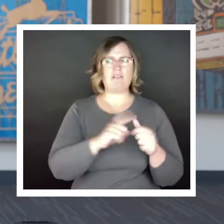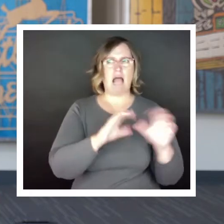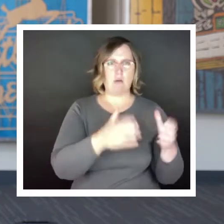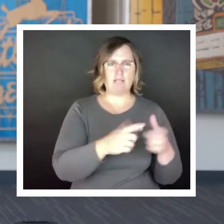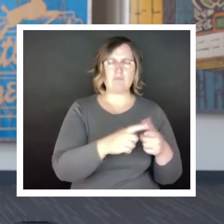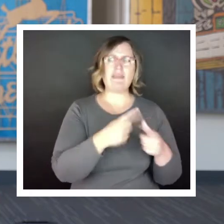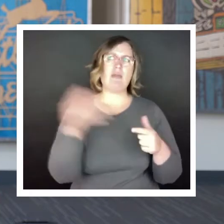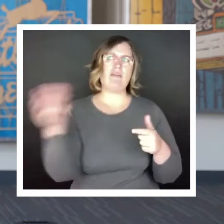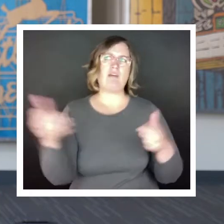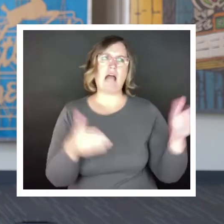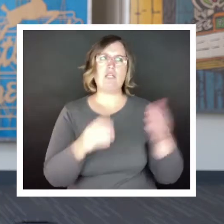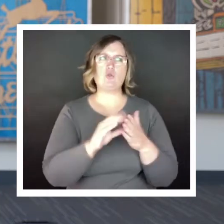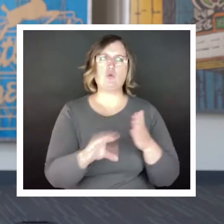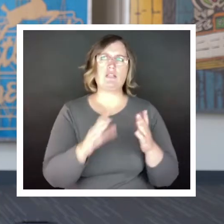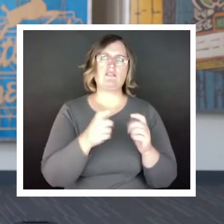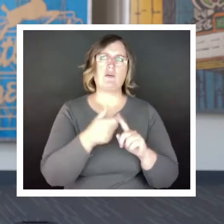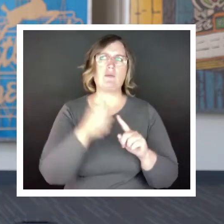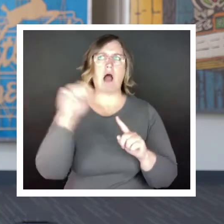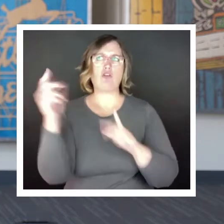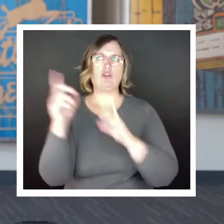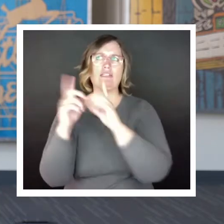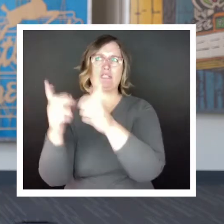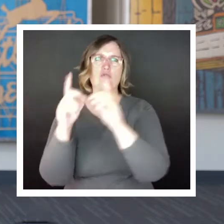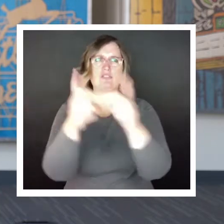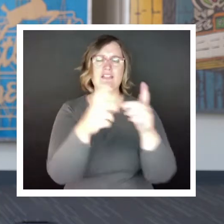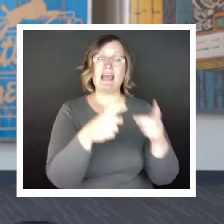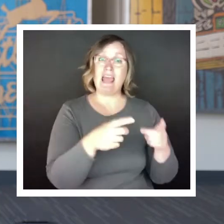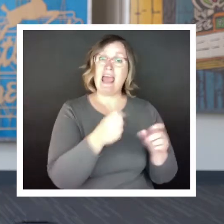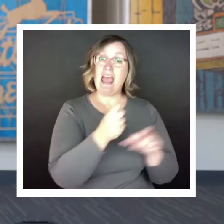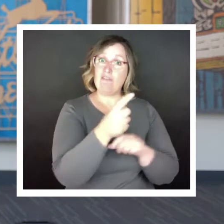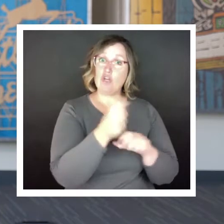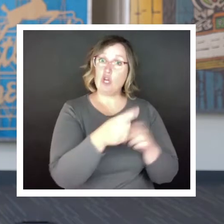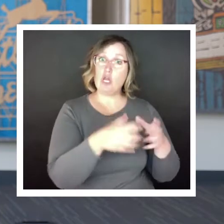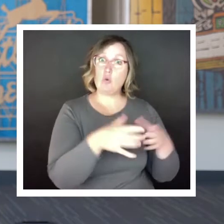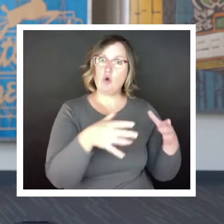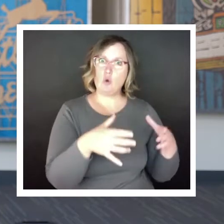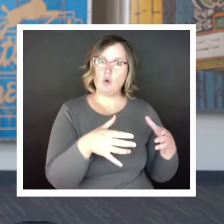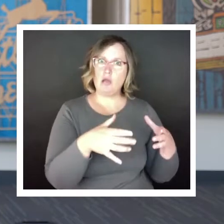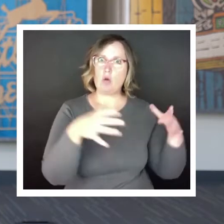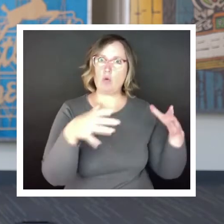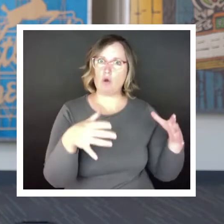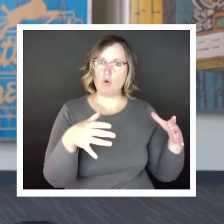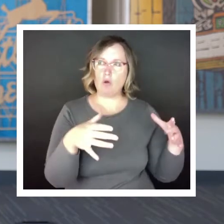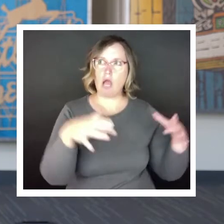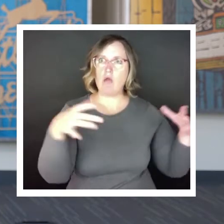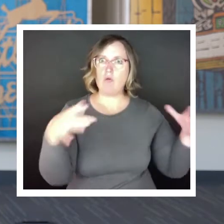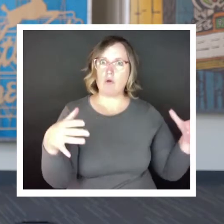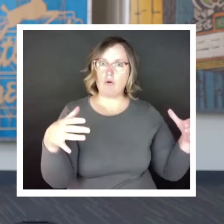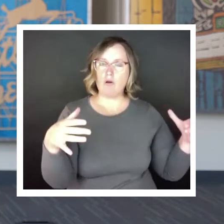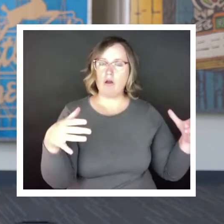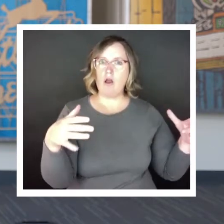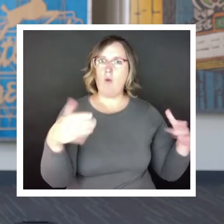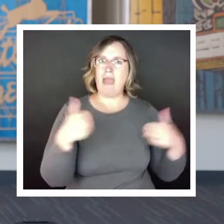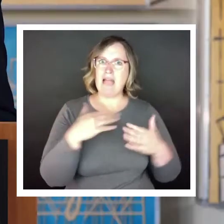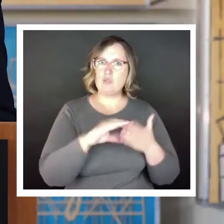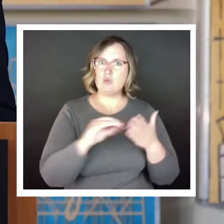Each year it grew and grew until we had students coming from as far away as Salem and Rainier.